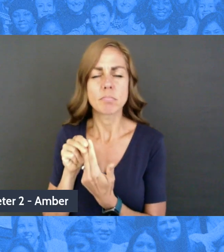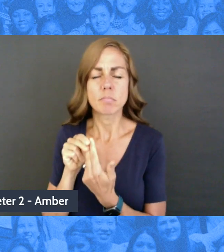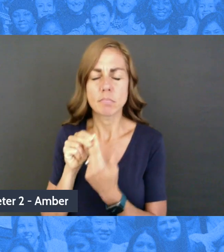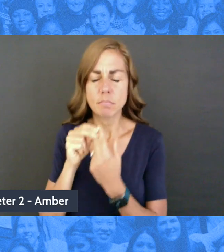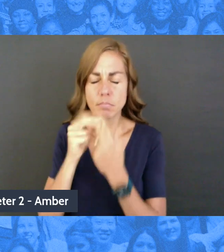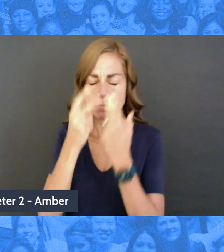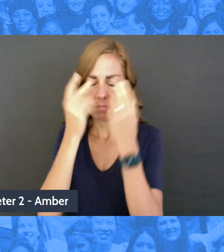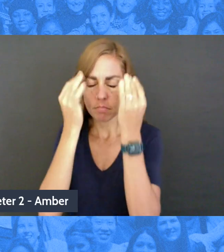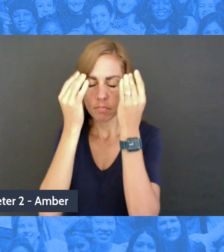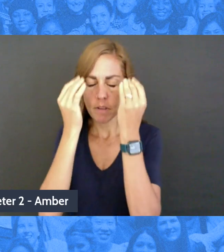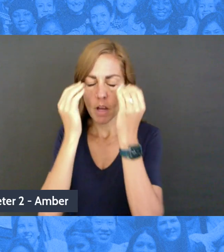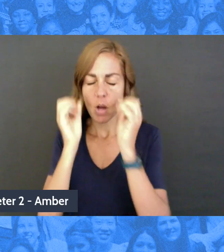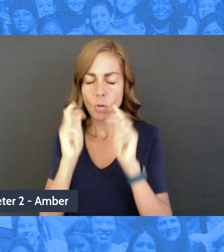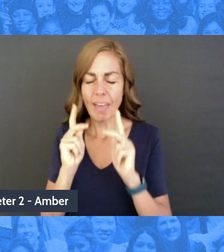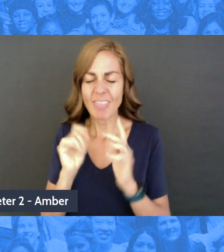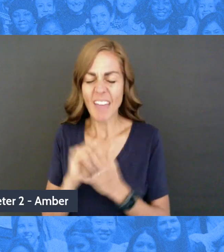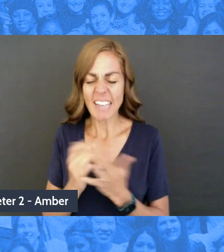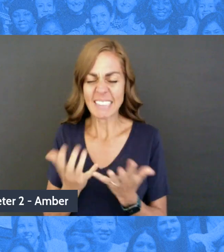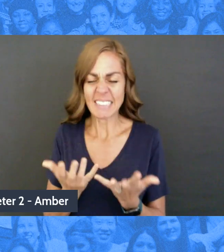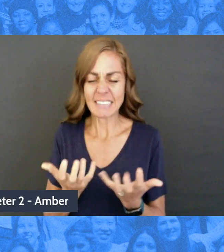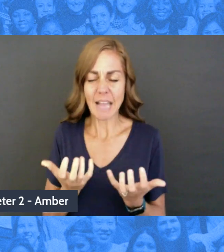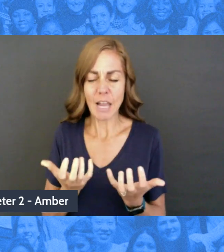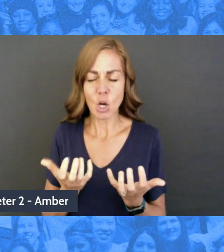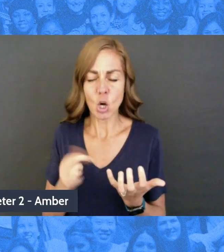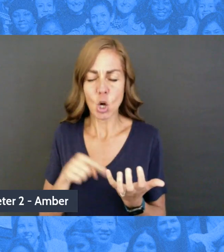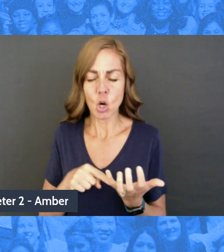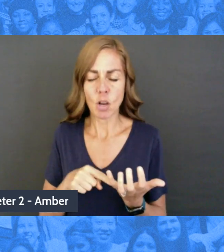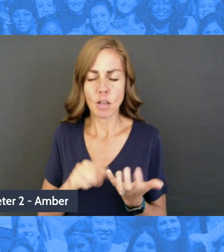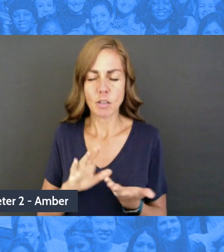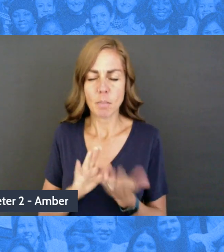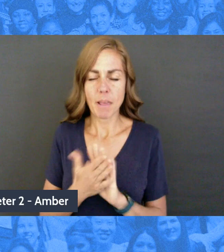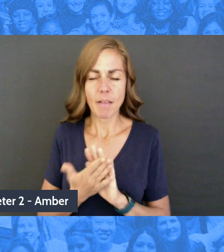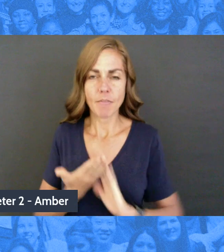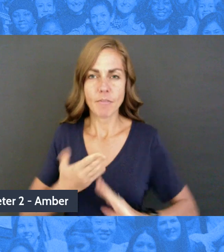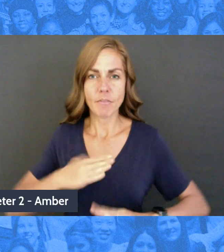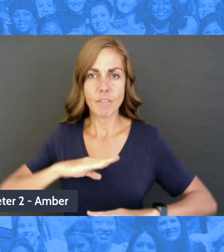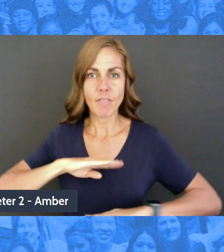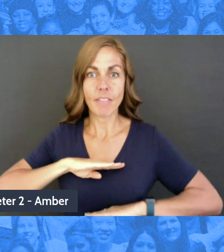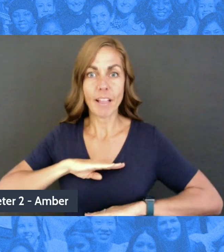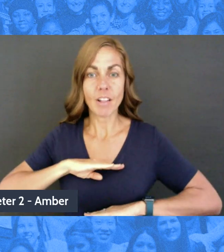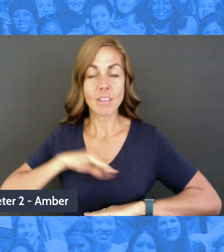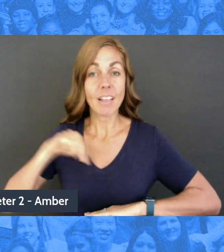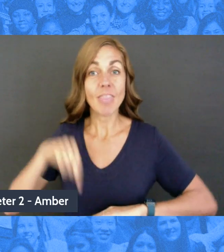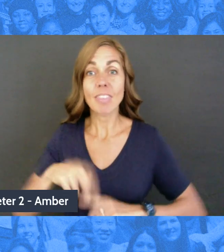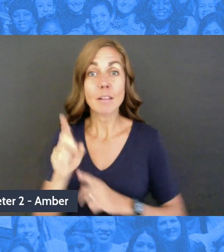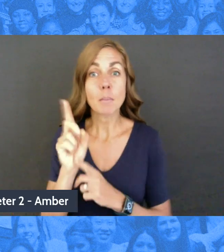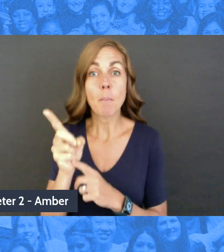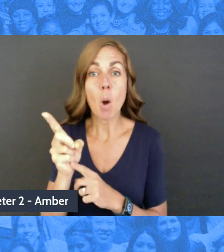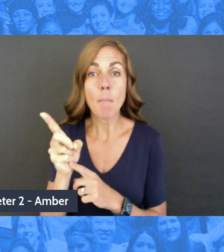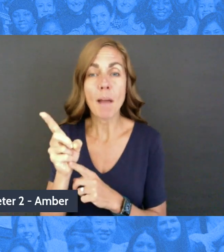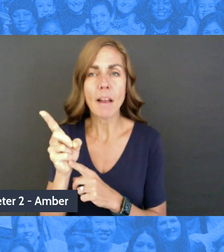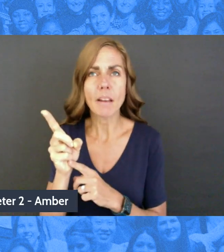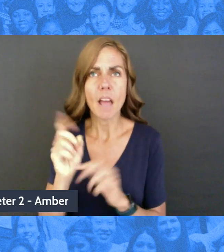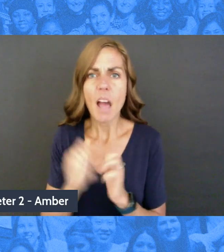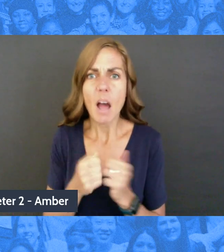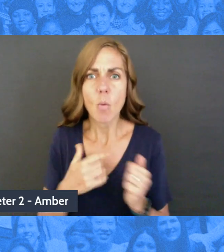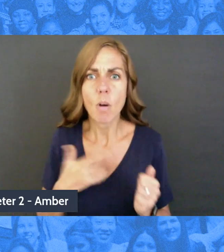for that desire to be fulfilled in this moment, that it's no longer a desire,